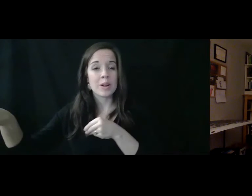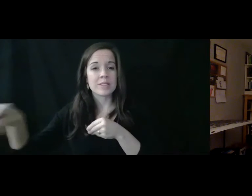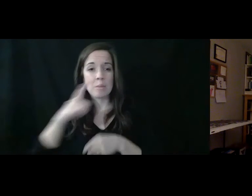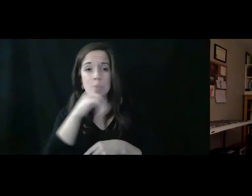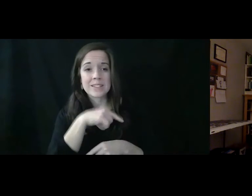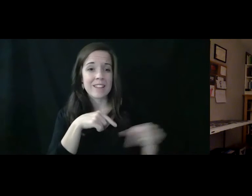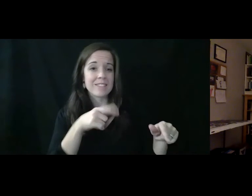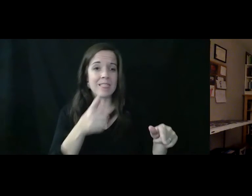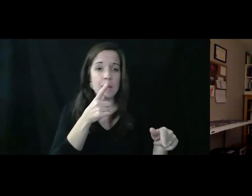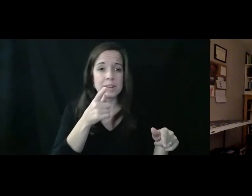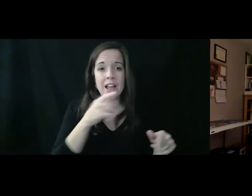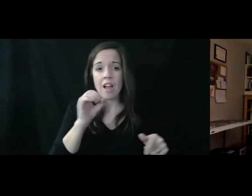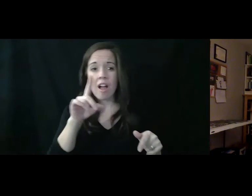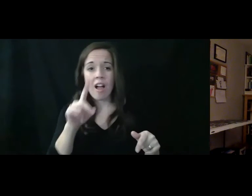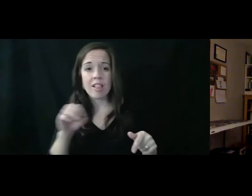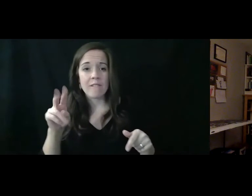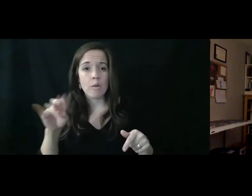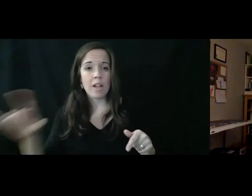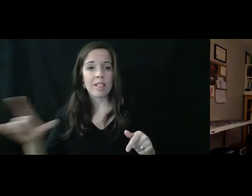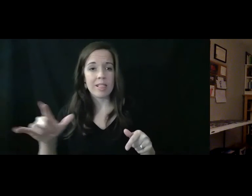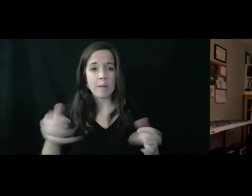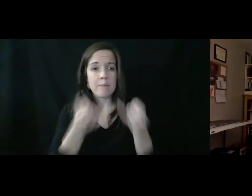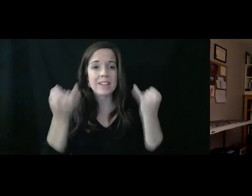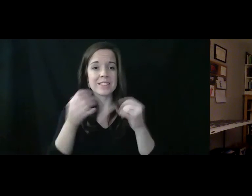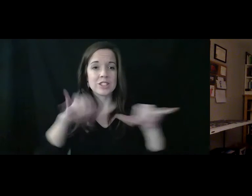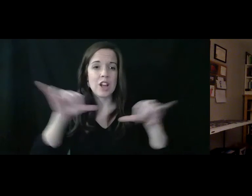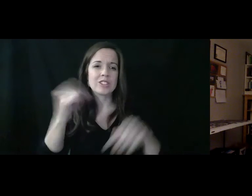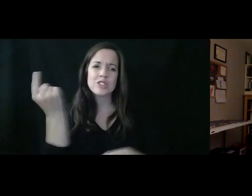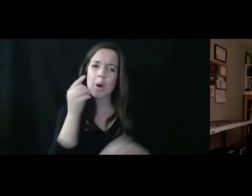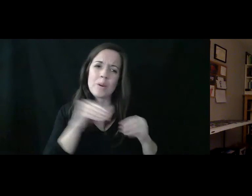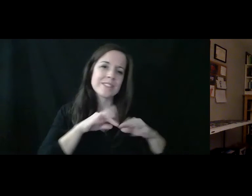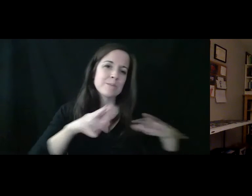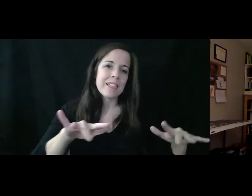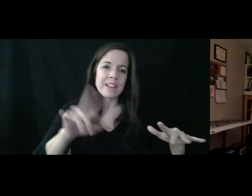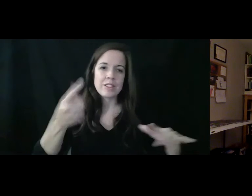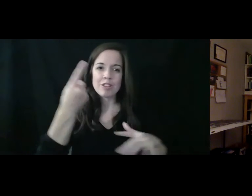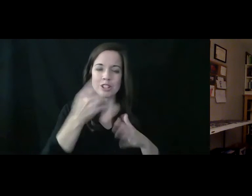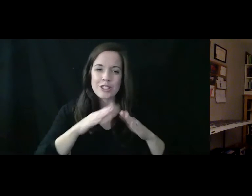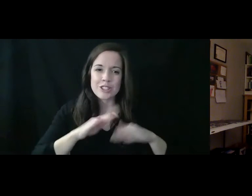oil, pasta sauce. She is always spilling, the first child is always sticky with peanut butter.